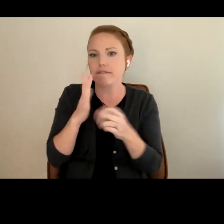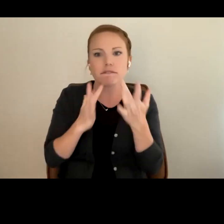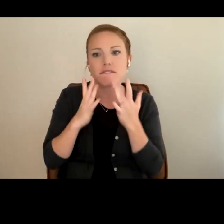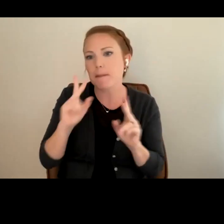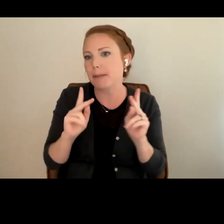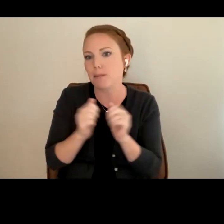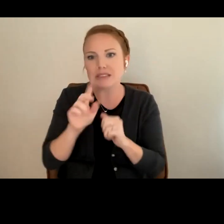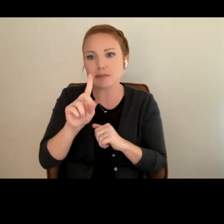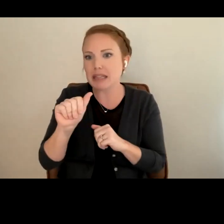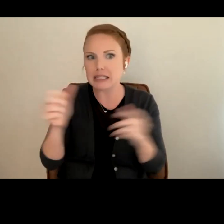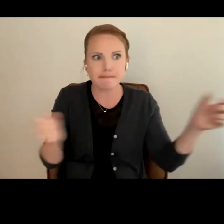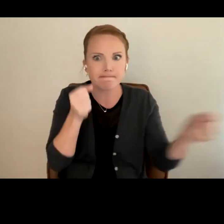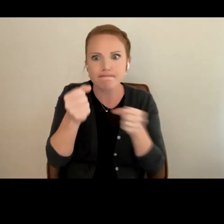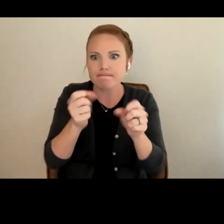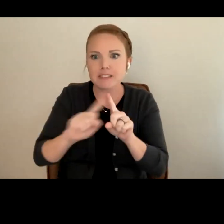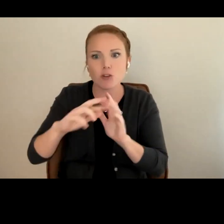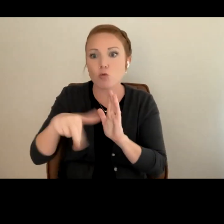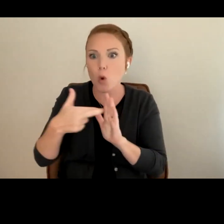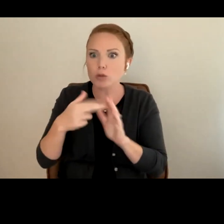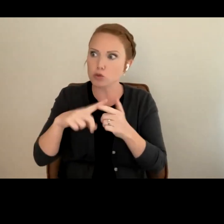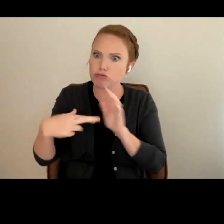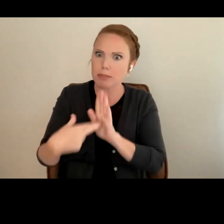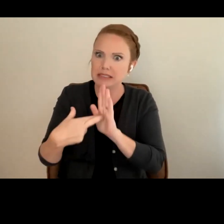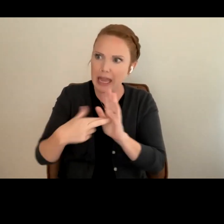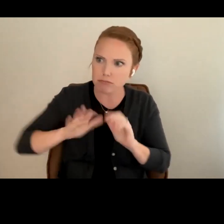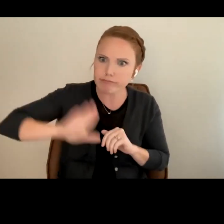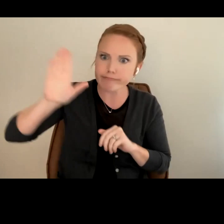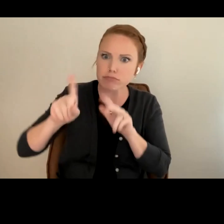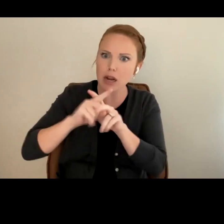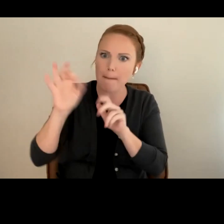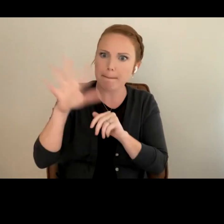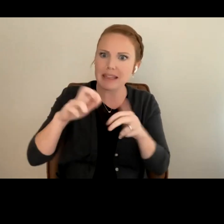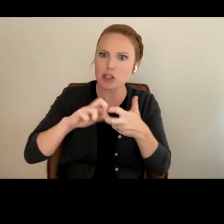and I think there are some steps that organization can begin can take.